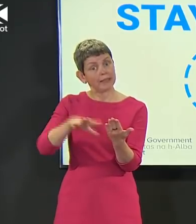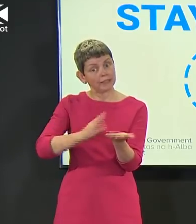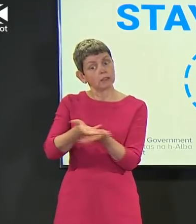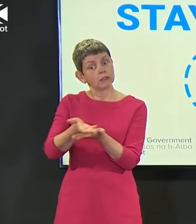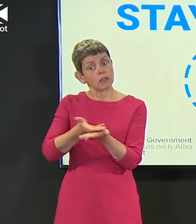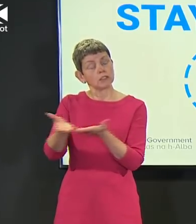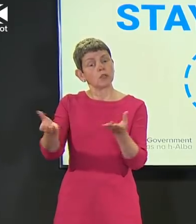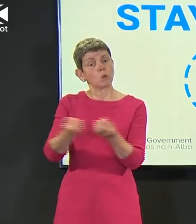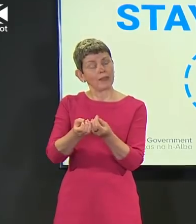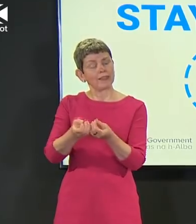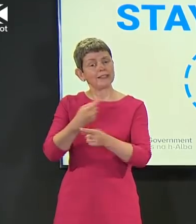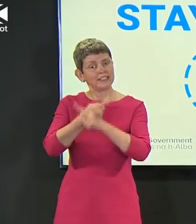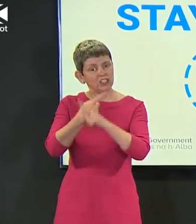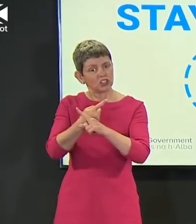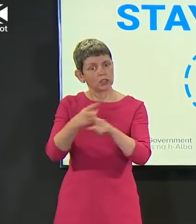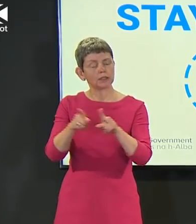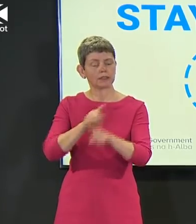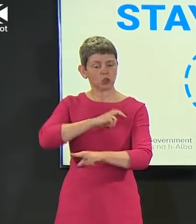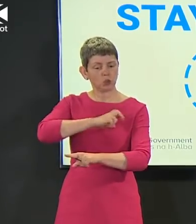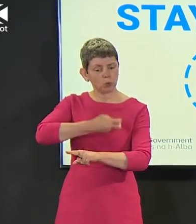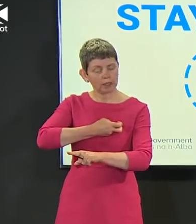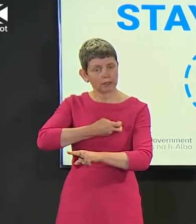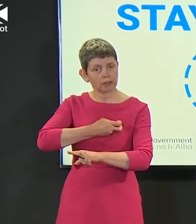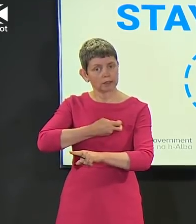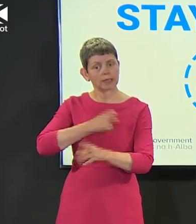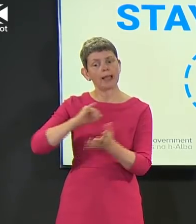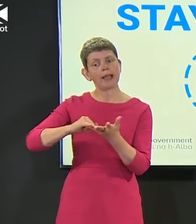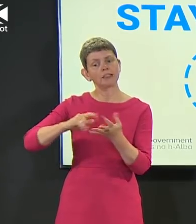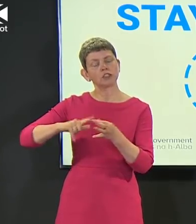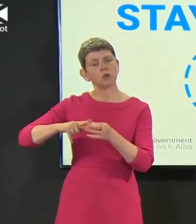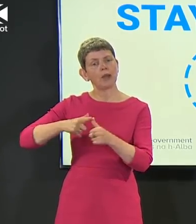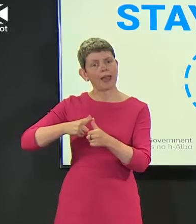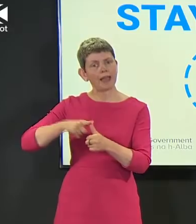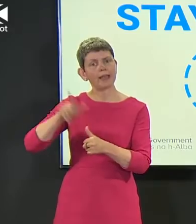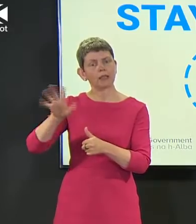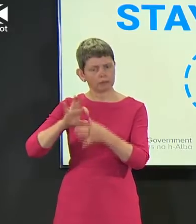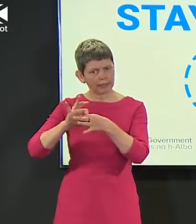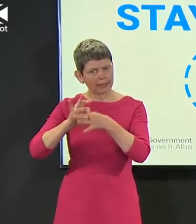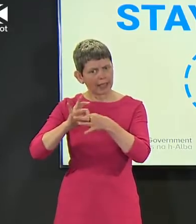you know the SQA will continue to engage as appropriate um around that so you know i